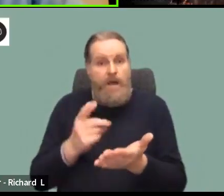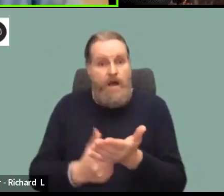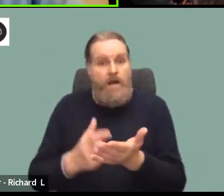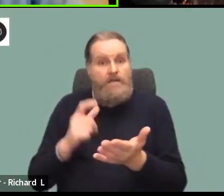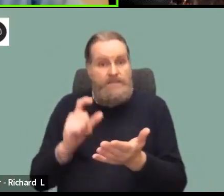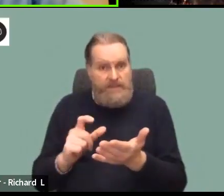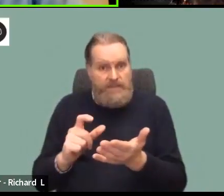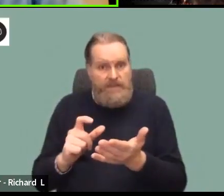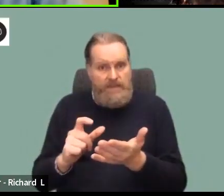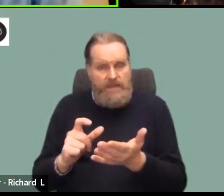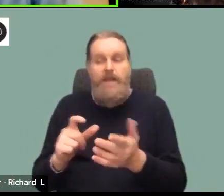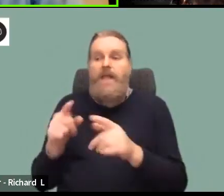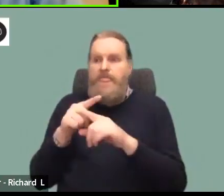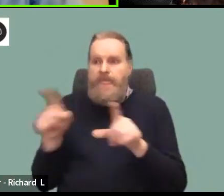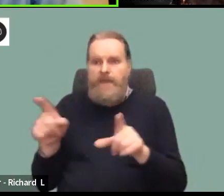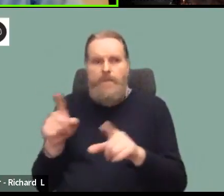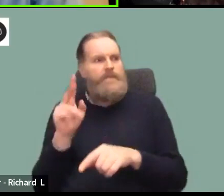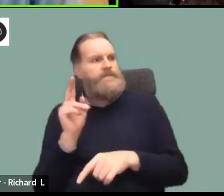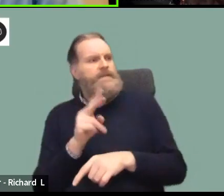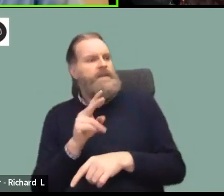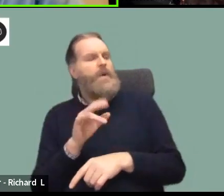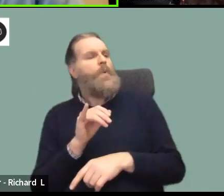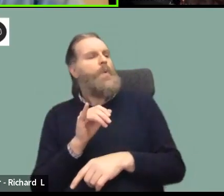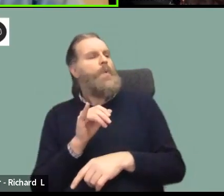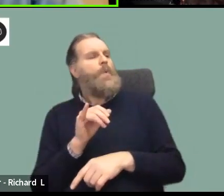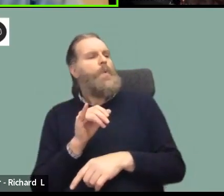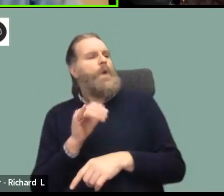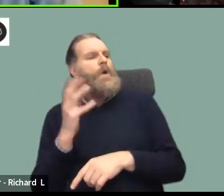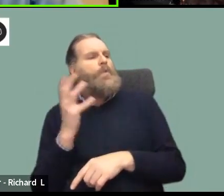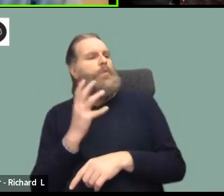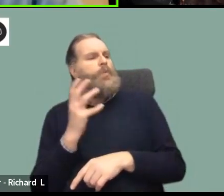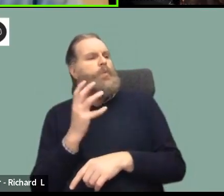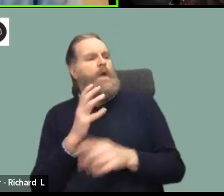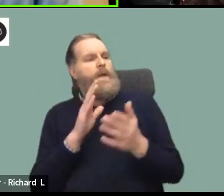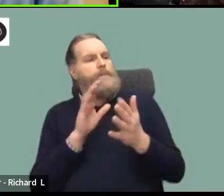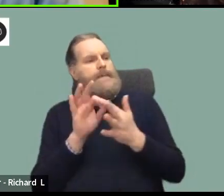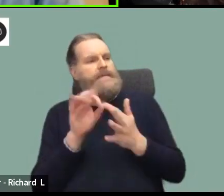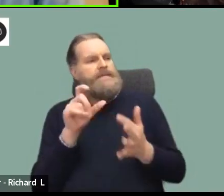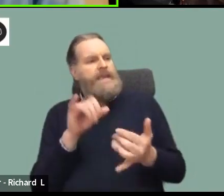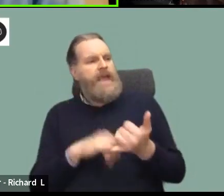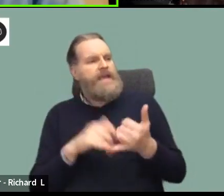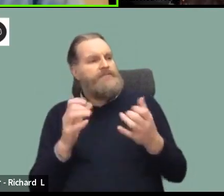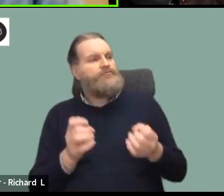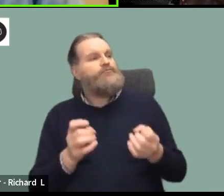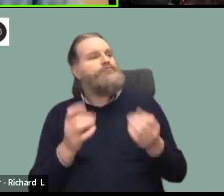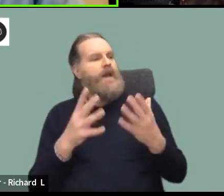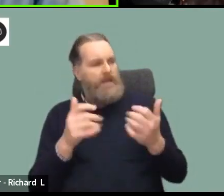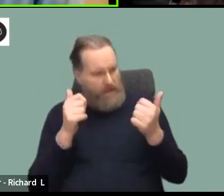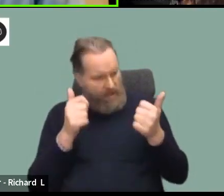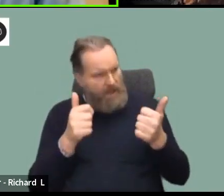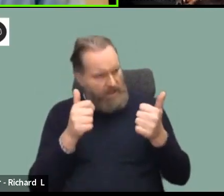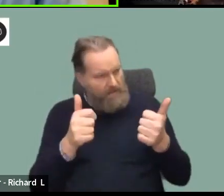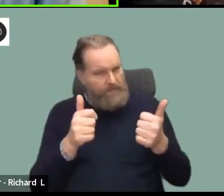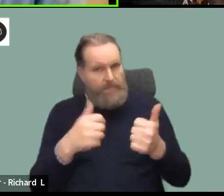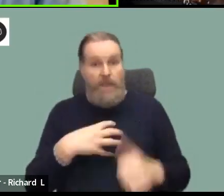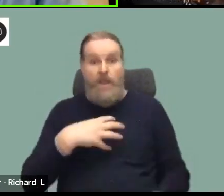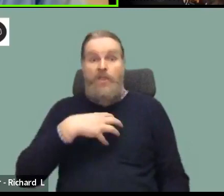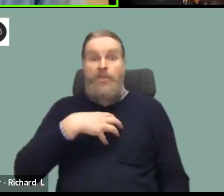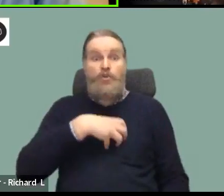happens in at Marcy a number of things, people will have seen things, people will have seen, they will have already seen. piece pCs members on strike hope members on strike, hopefully having a real effect. people People will begin to see that the